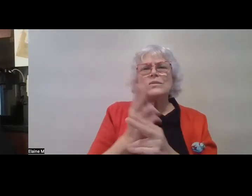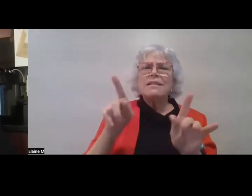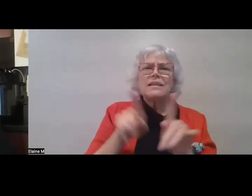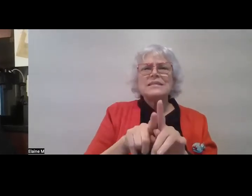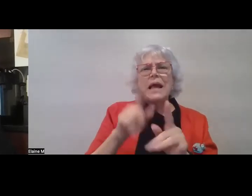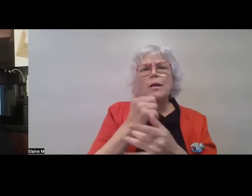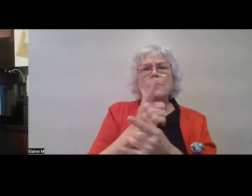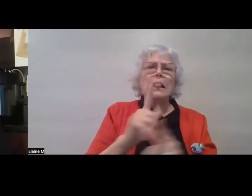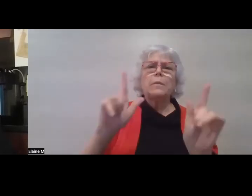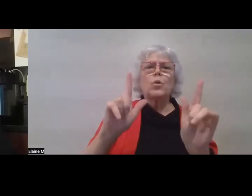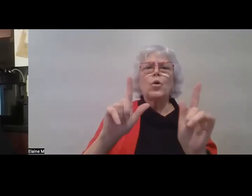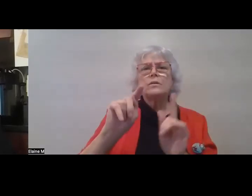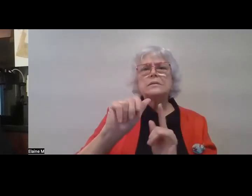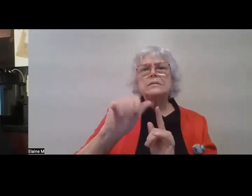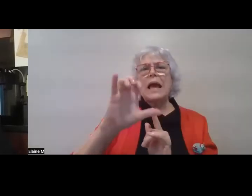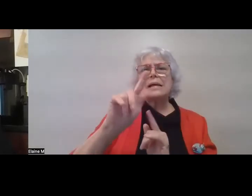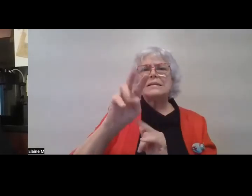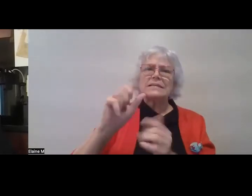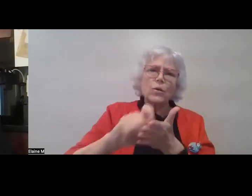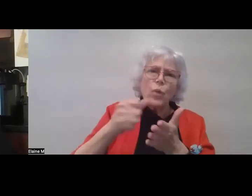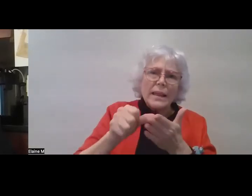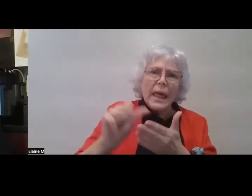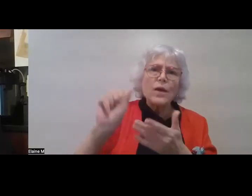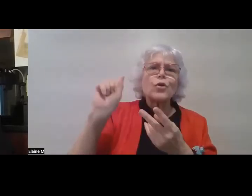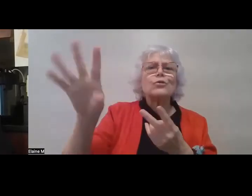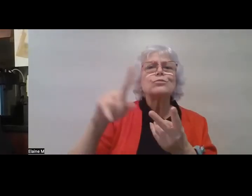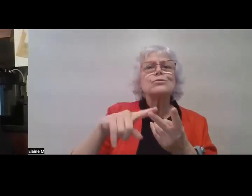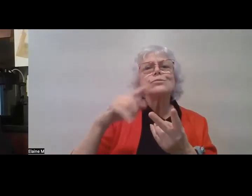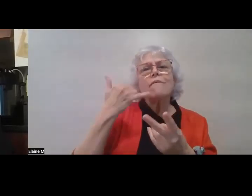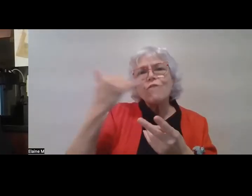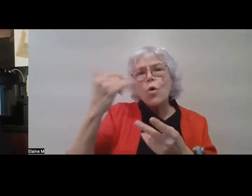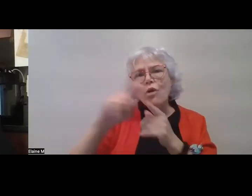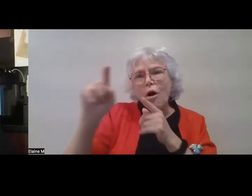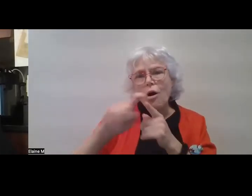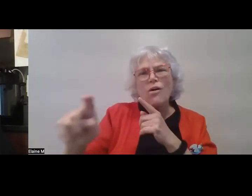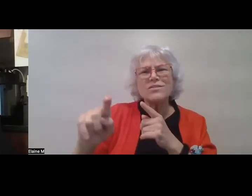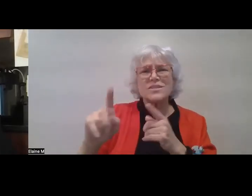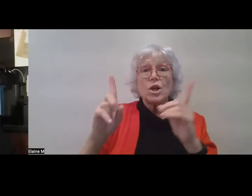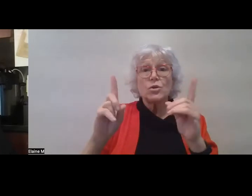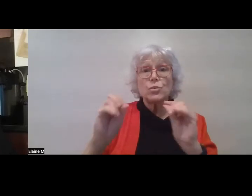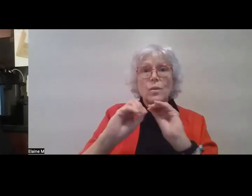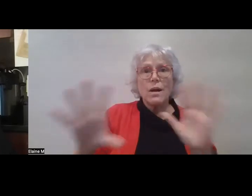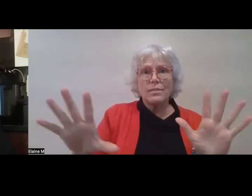writing, making phone calls, those things don't do anything. They don't stop the problems that have led